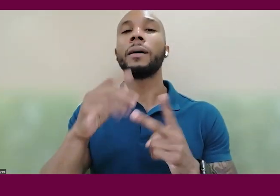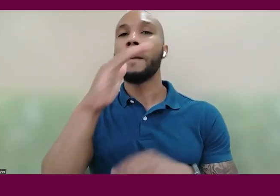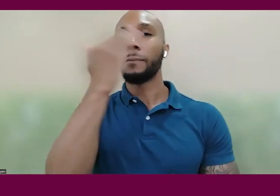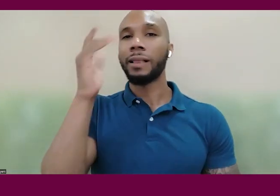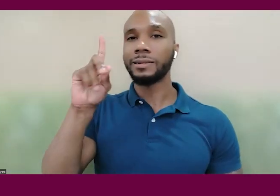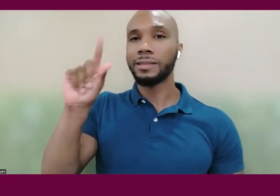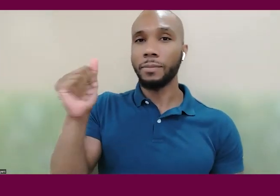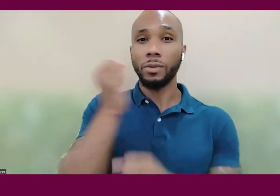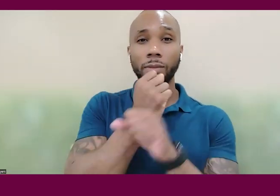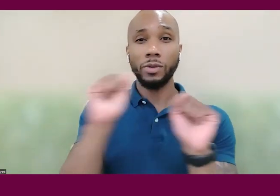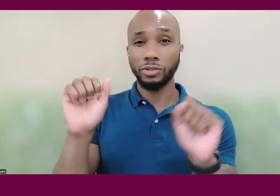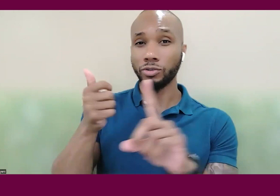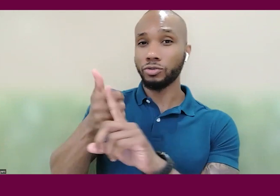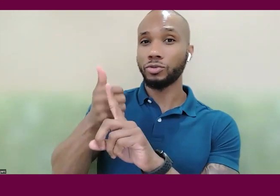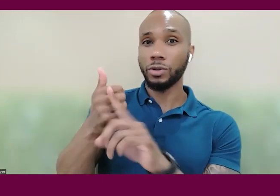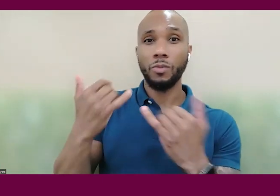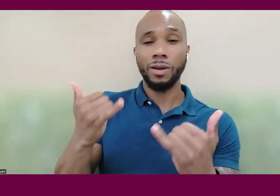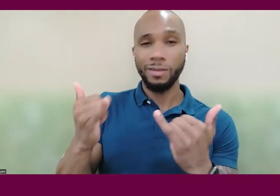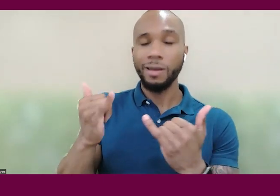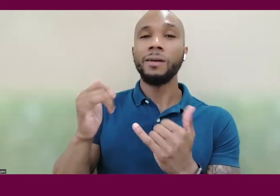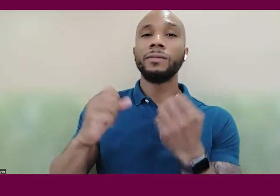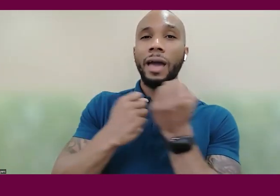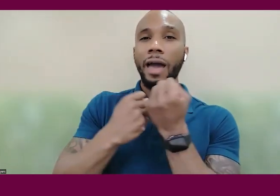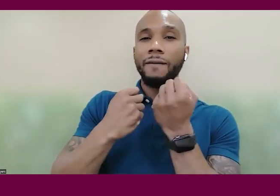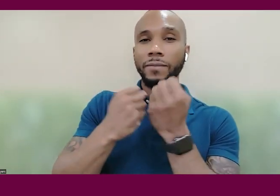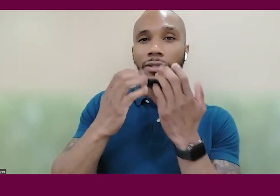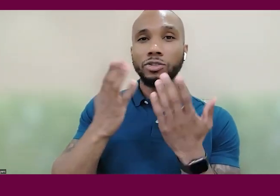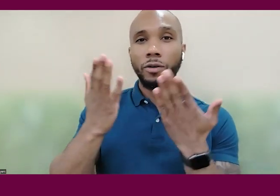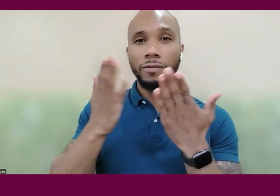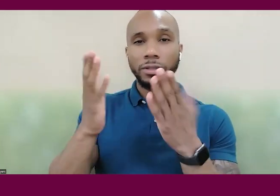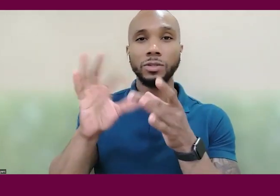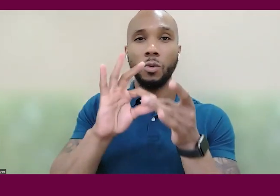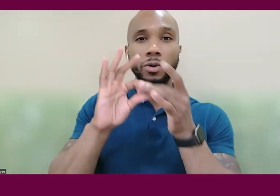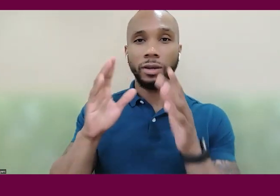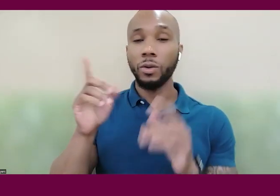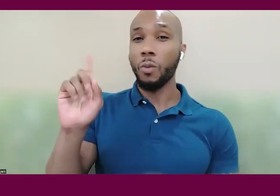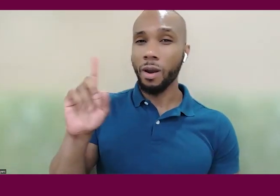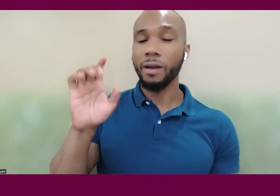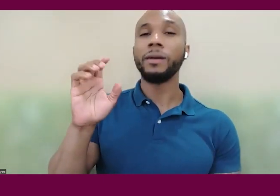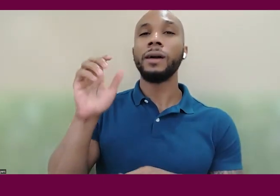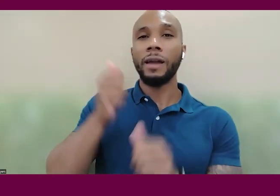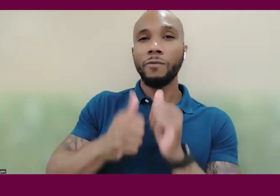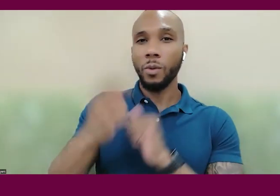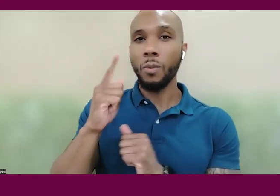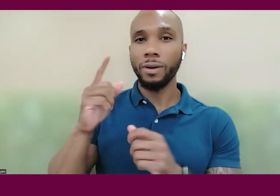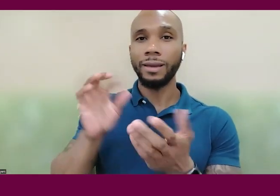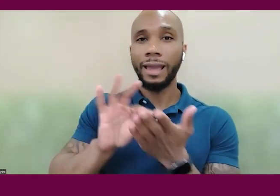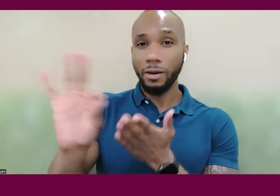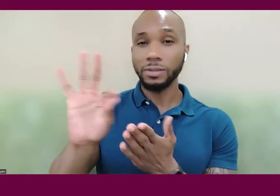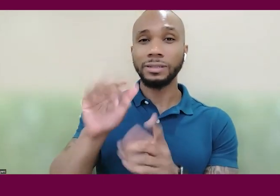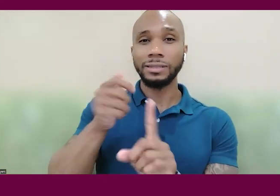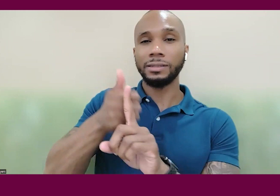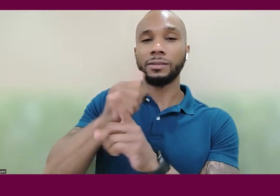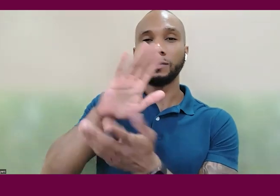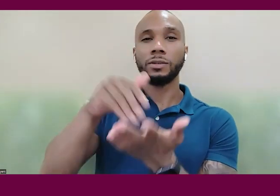She's currently the advocacy services coordinator at Everybody Counts, which is a center for independent living in Indiana.